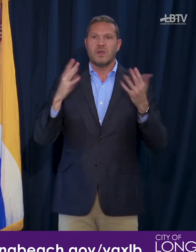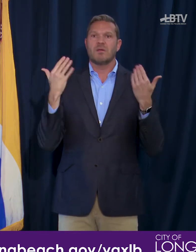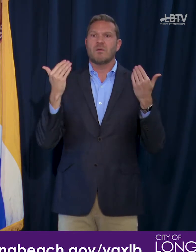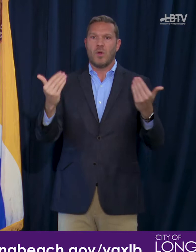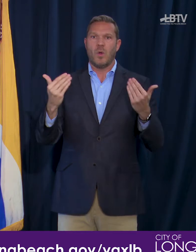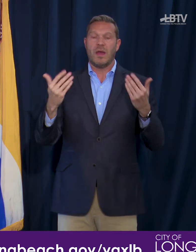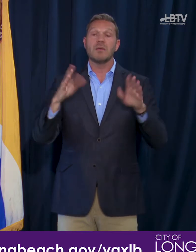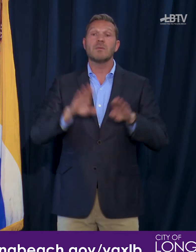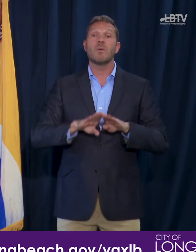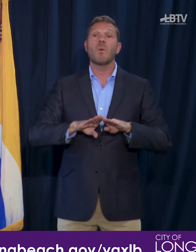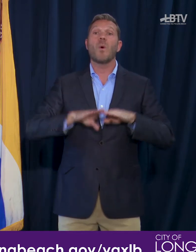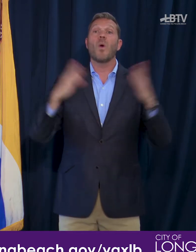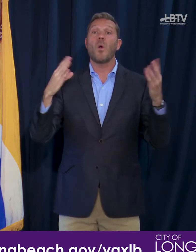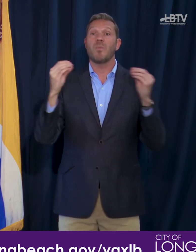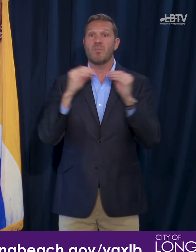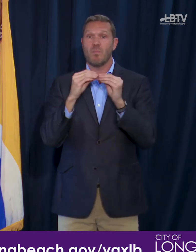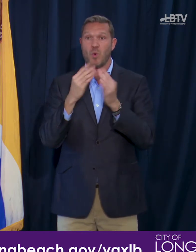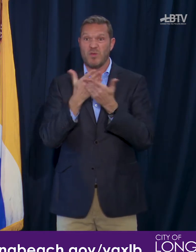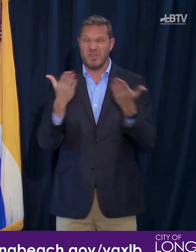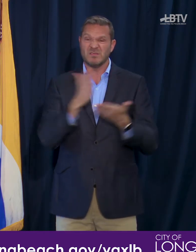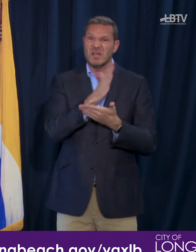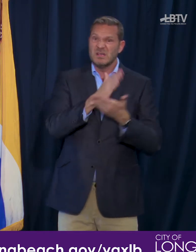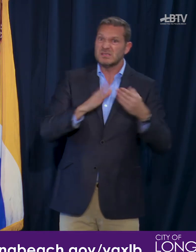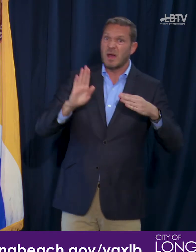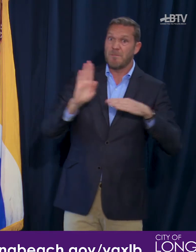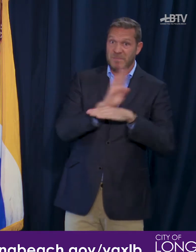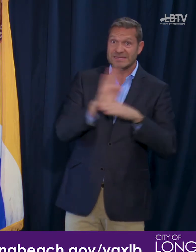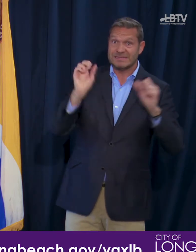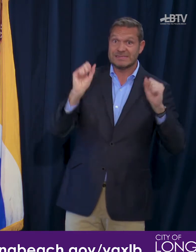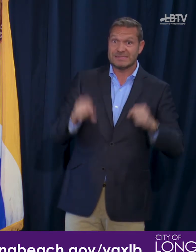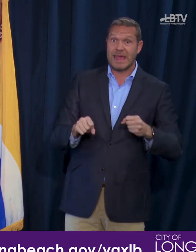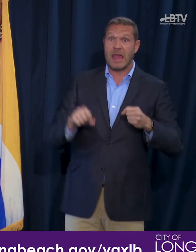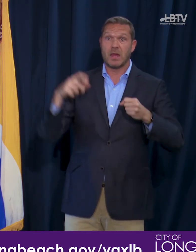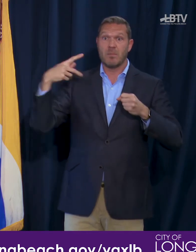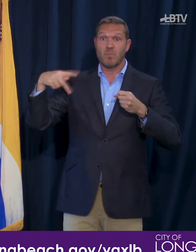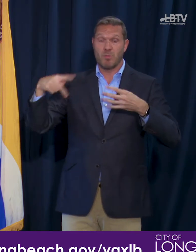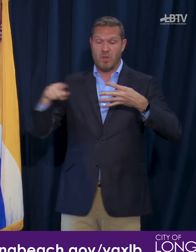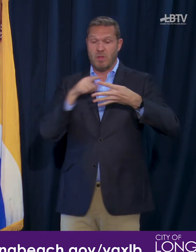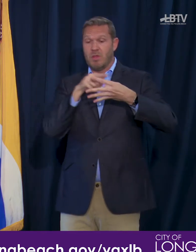This means as of today some sectors are permitted under the purple tier to reopen.